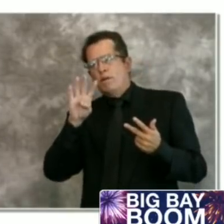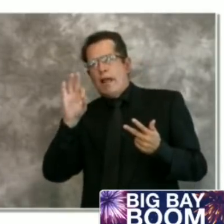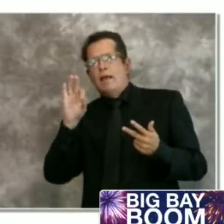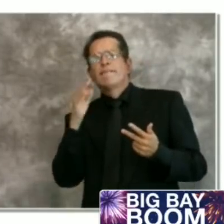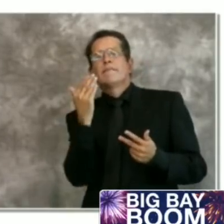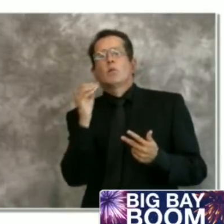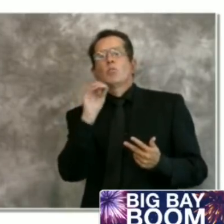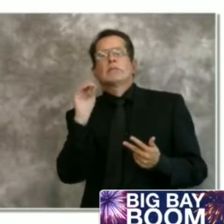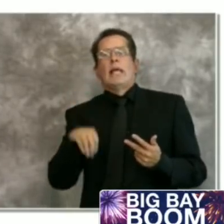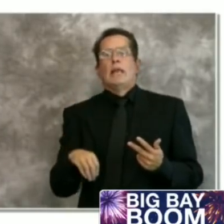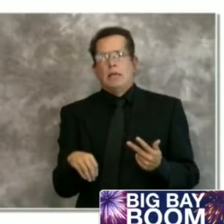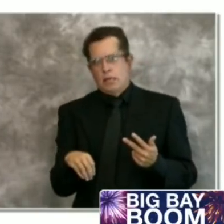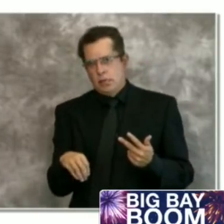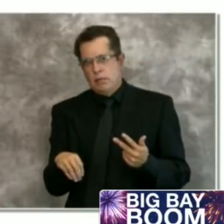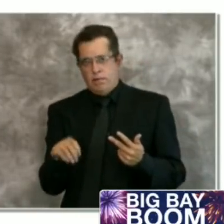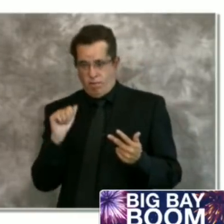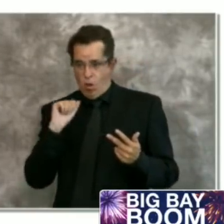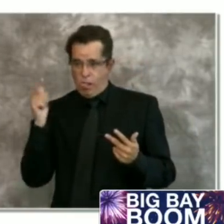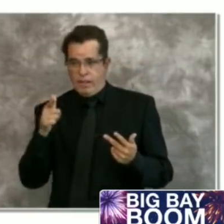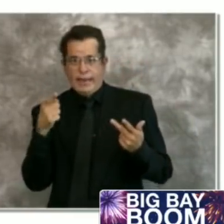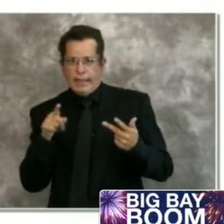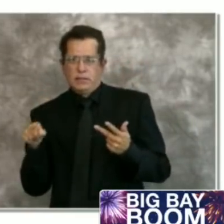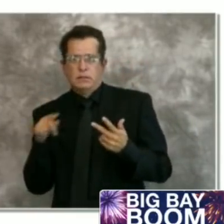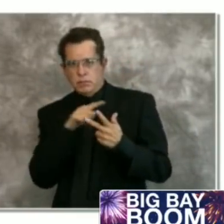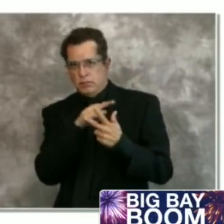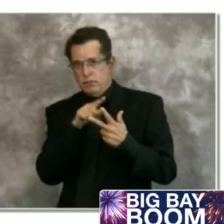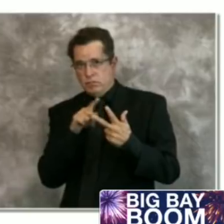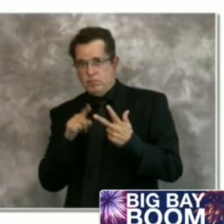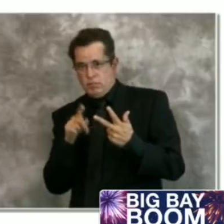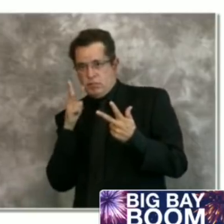NEXT FLIGHT. REPRESENTS 22% OF ALL CASES, 30 TO 39 EYES. 19%